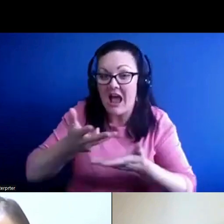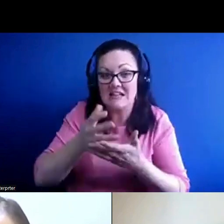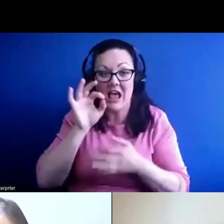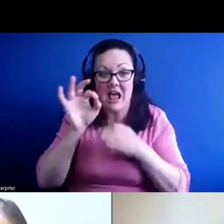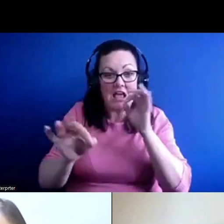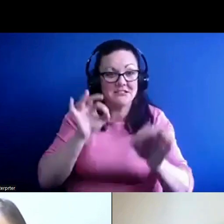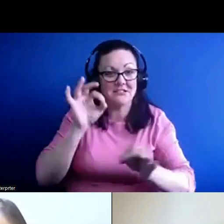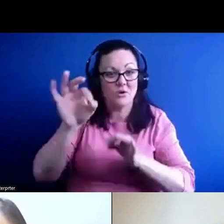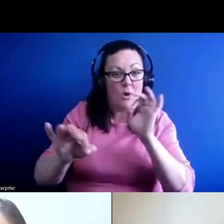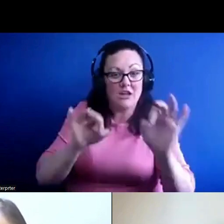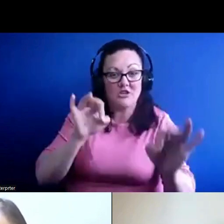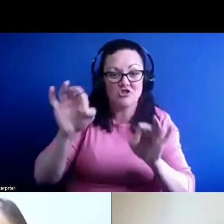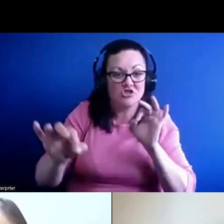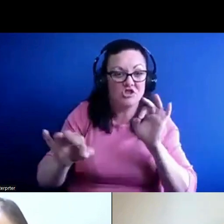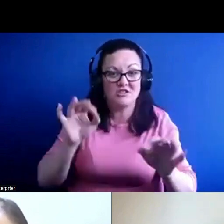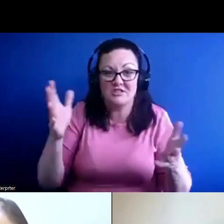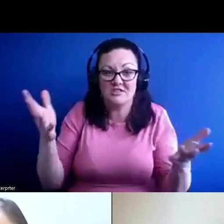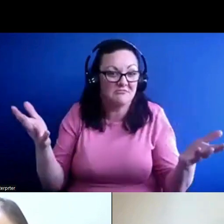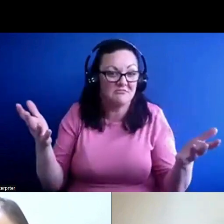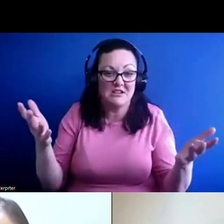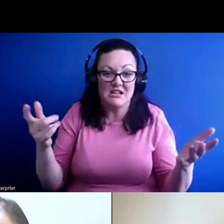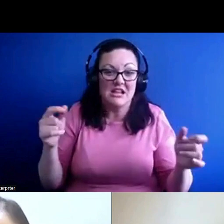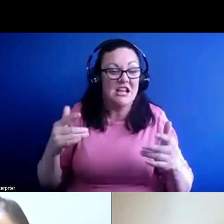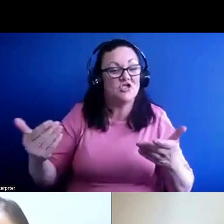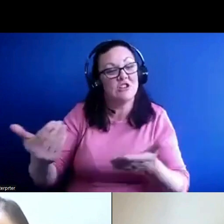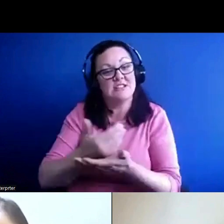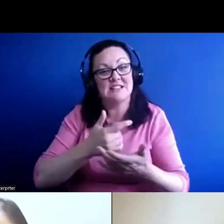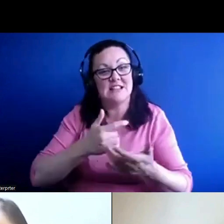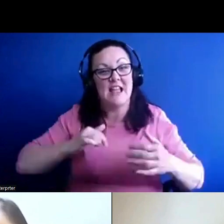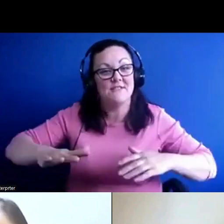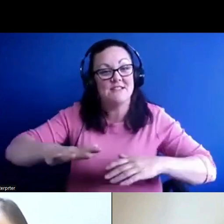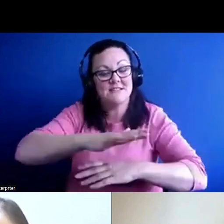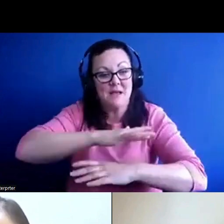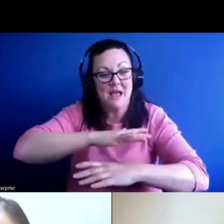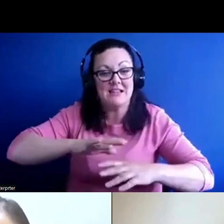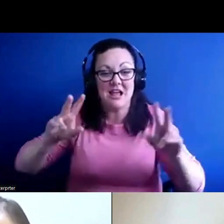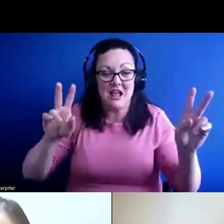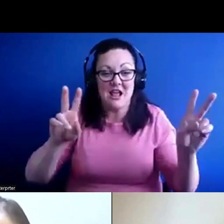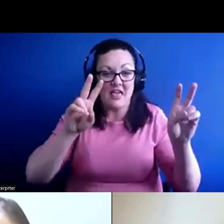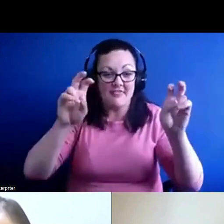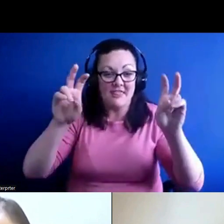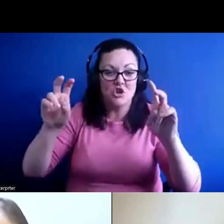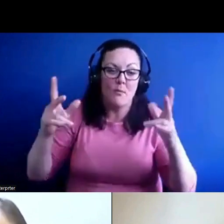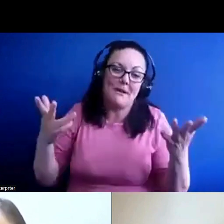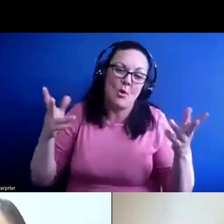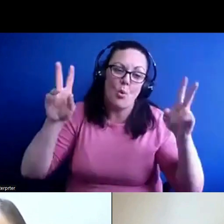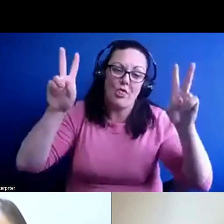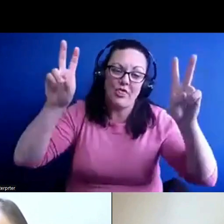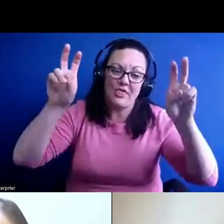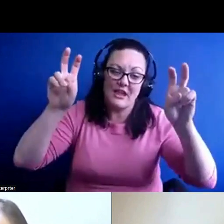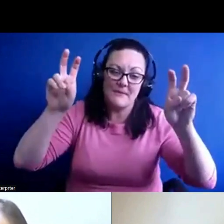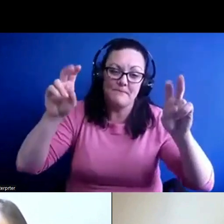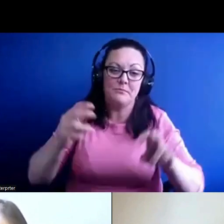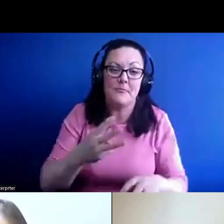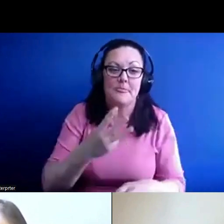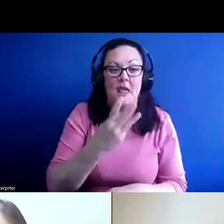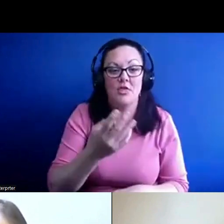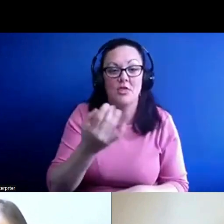ACE-ears it is a safe space and the topic is a 360 view